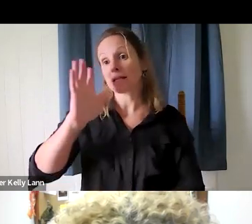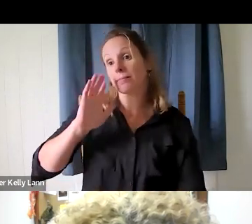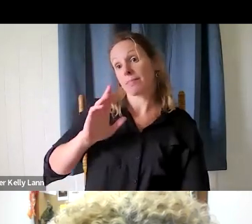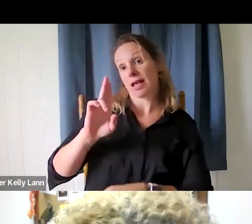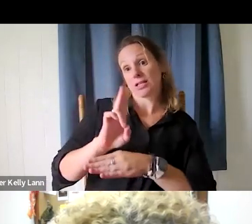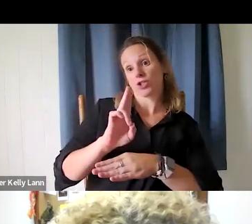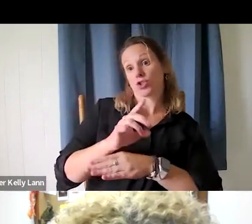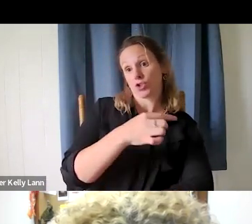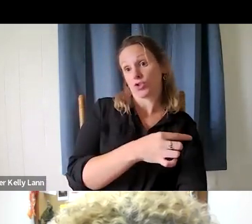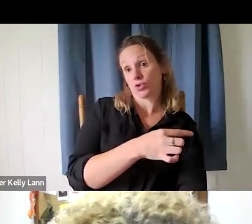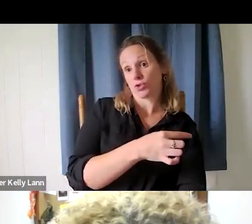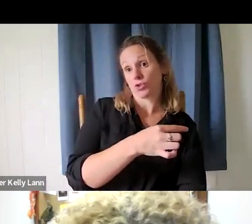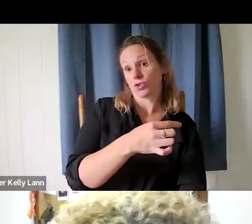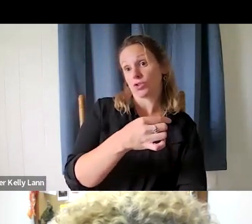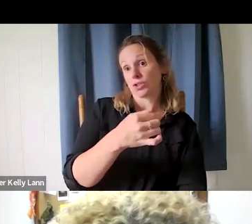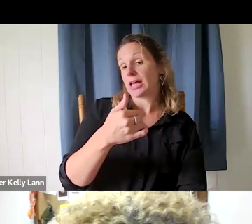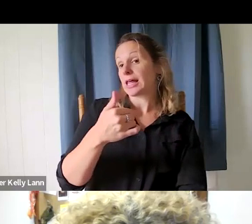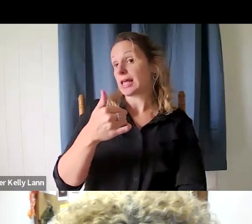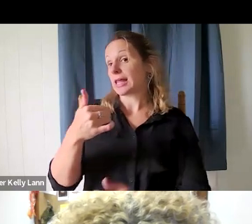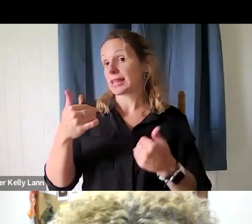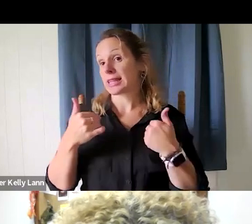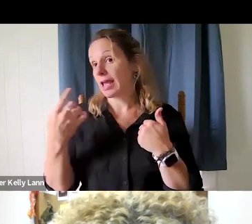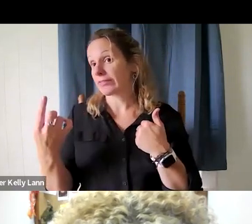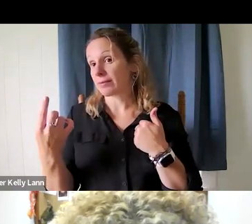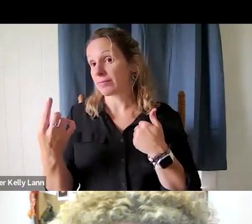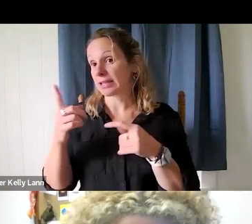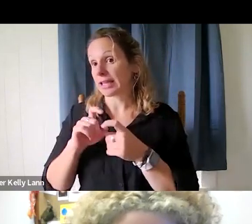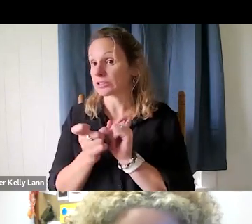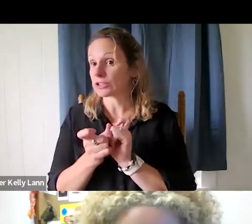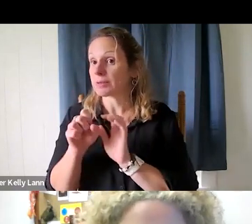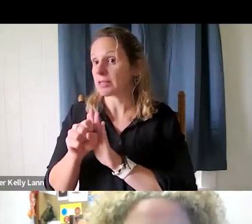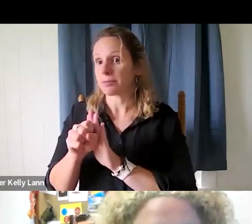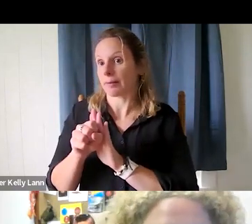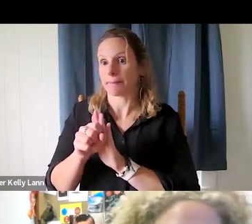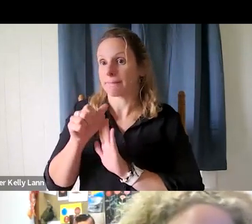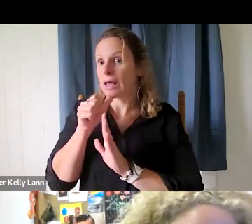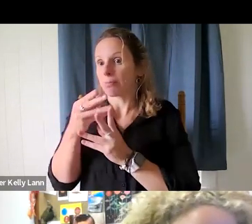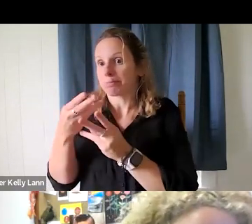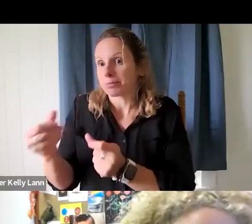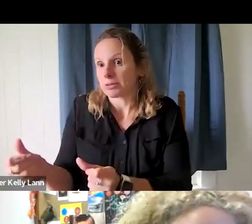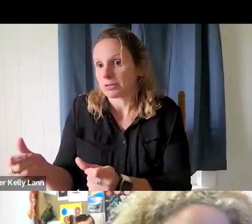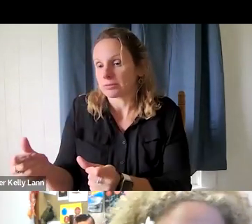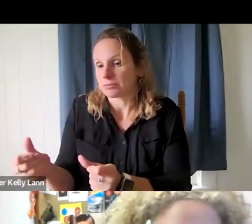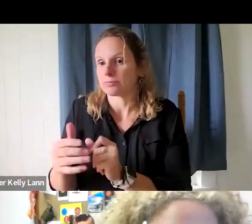they have irreversible symptoms that aren't going to go away or at least aren't going to improve enough